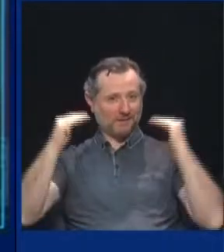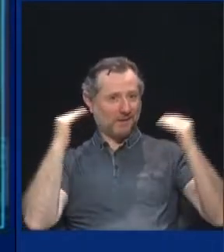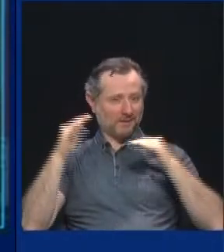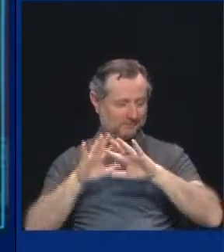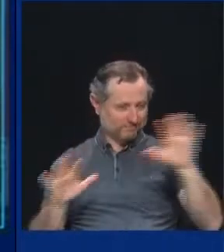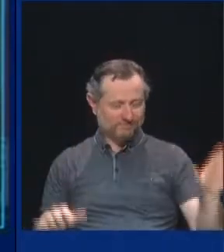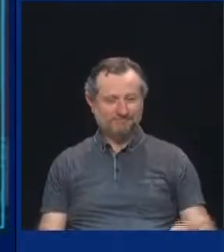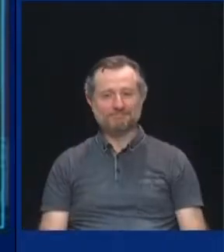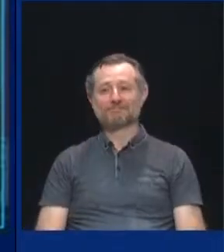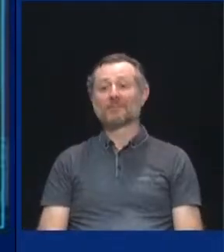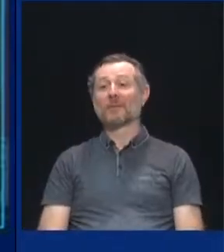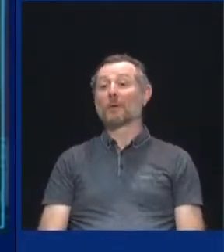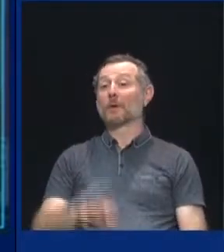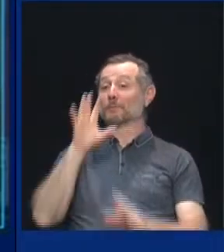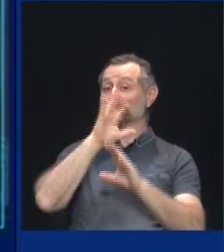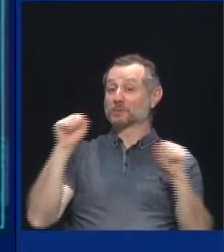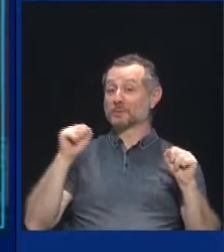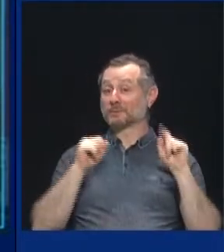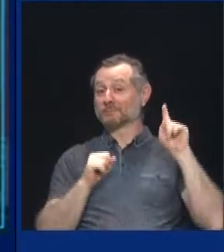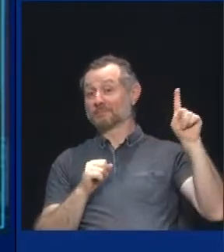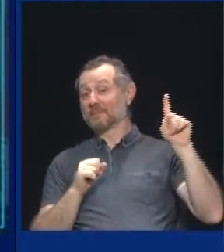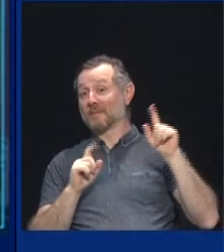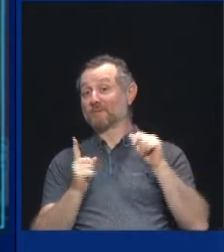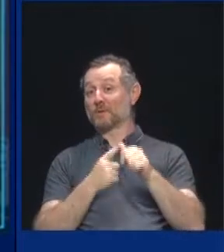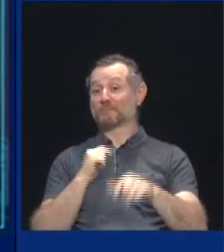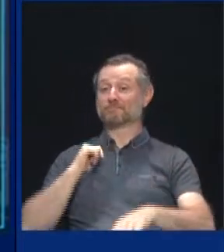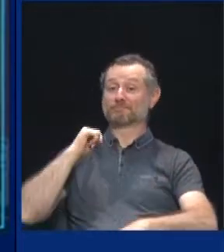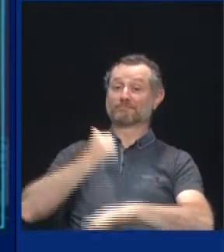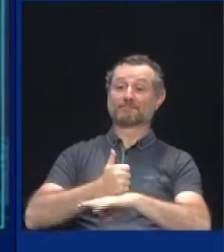AND THE GOOD NEWS IS THAT 75% OF ADULTS IN NEW YORK HAVE BEEN VACCINATED.